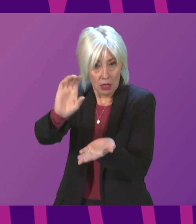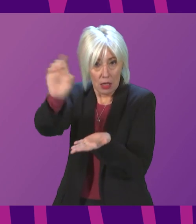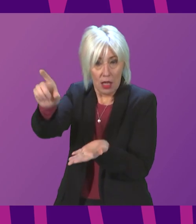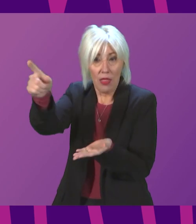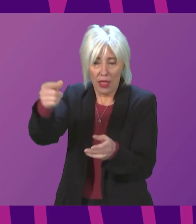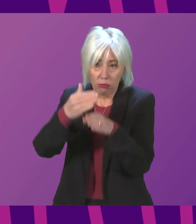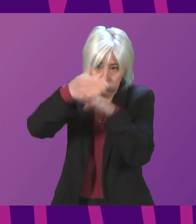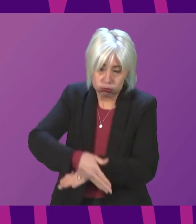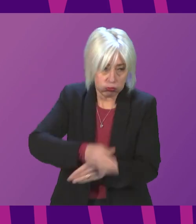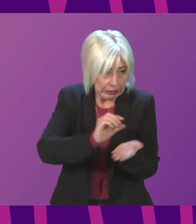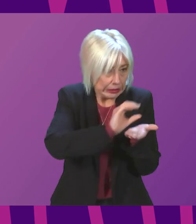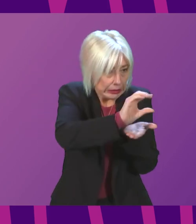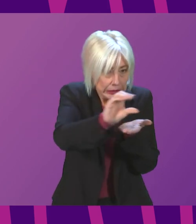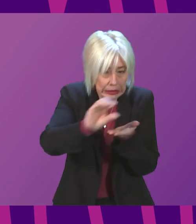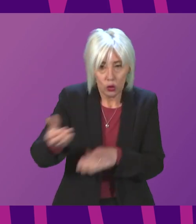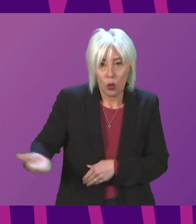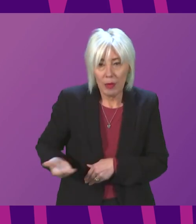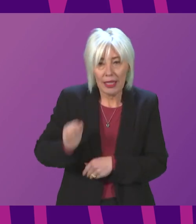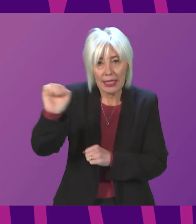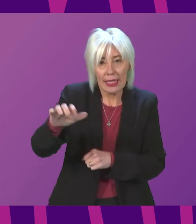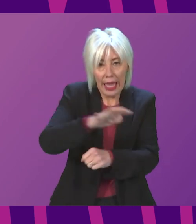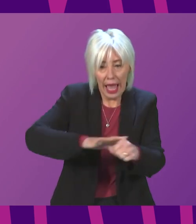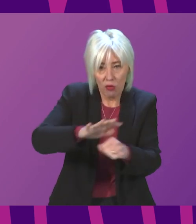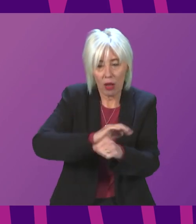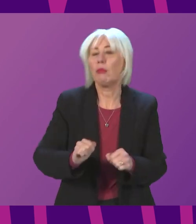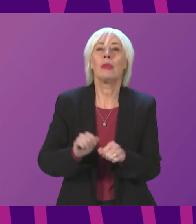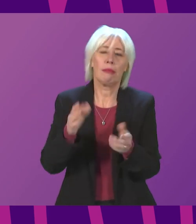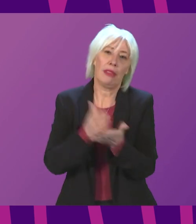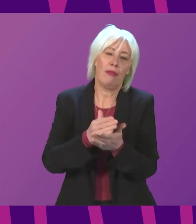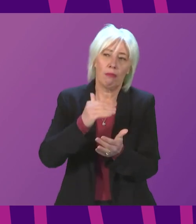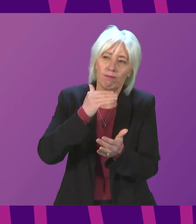of businesses as quickly as possible. Businesses, particularly in the hospitality trade, are